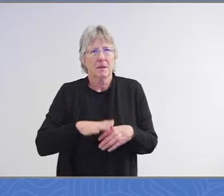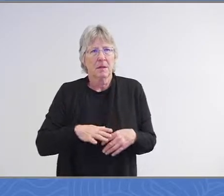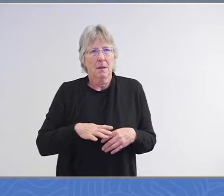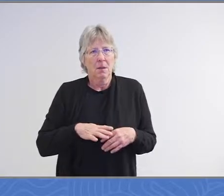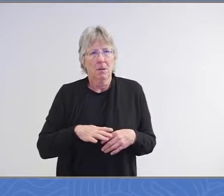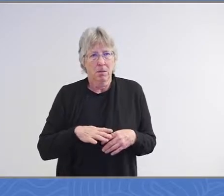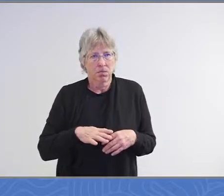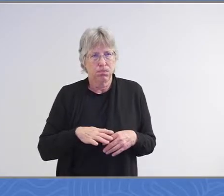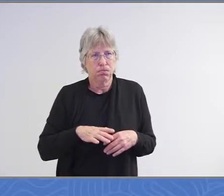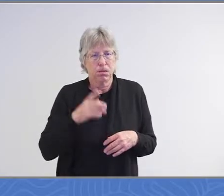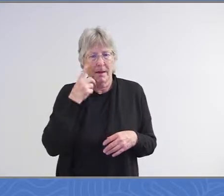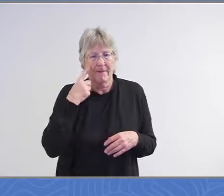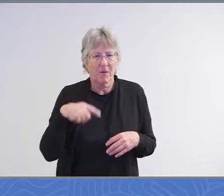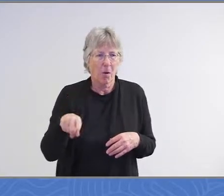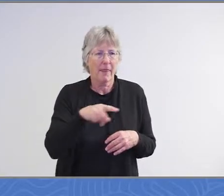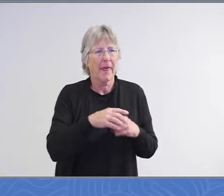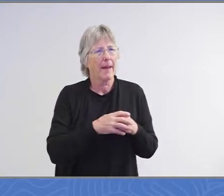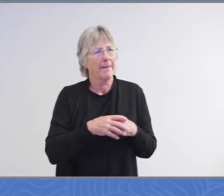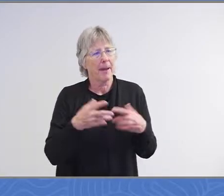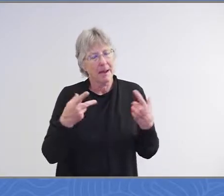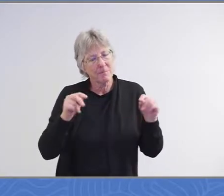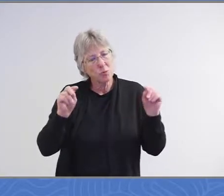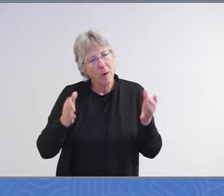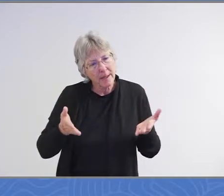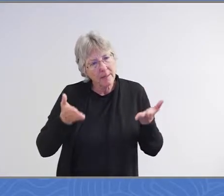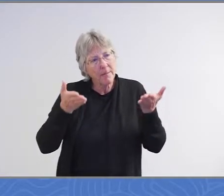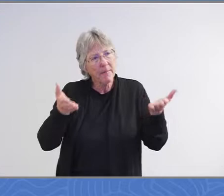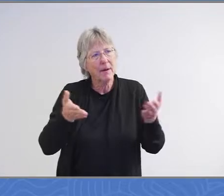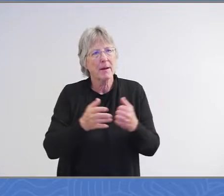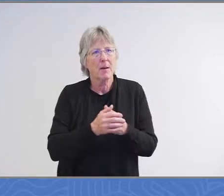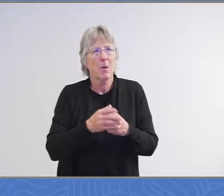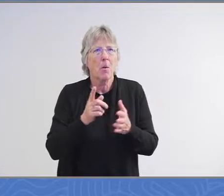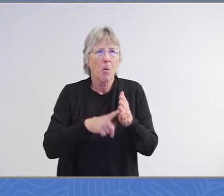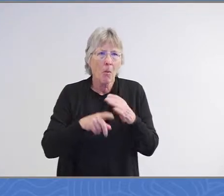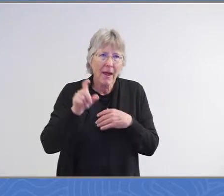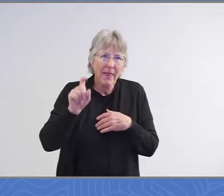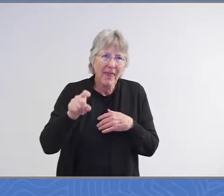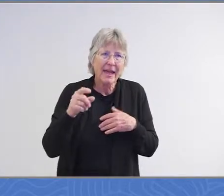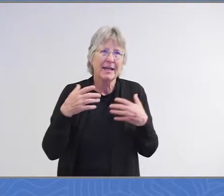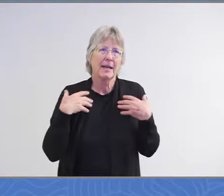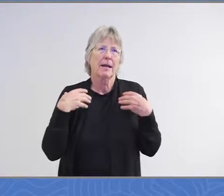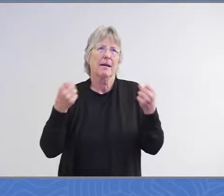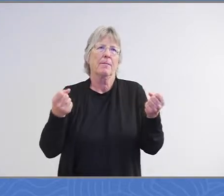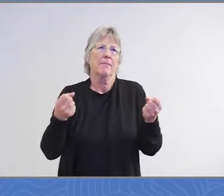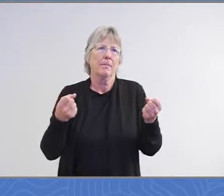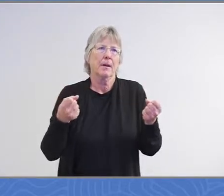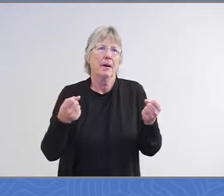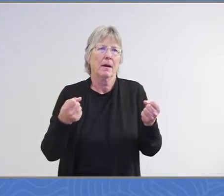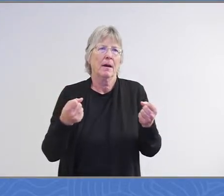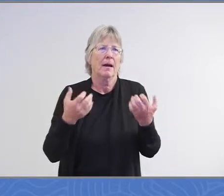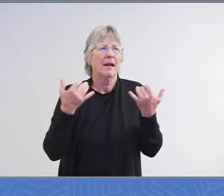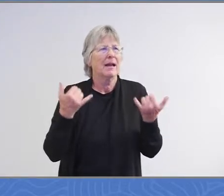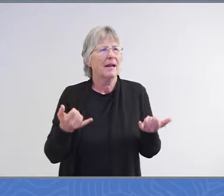for them. I am trying to provide them with what they need to recover from this loss. Now I'm being told that